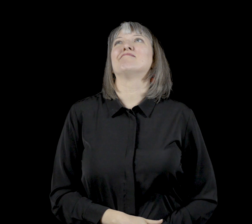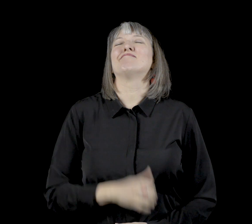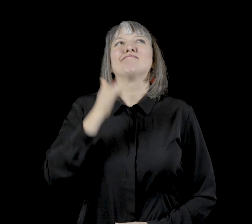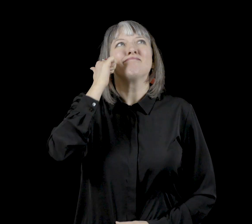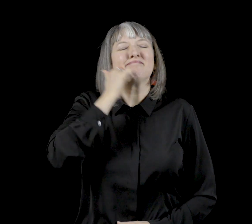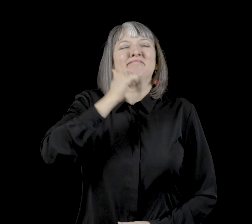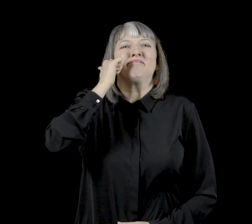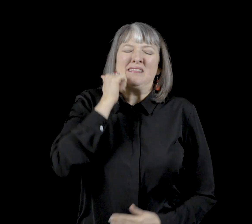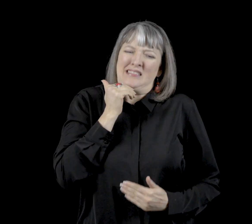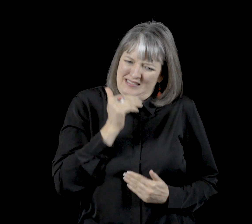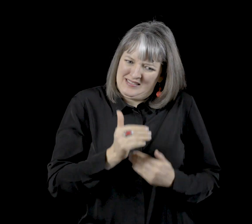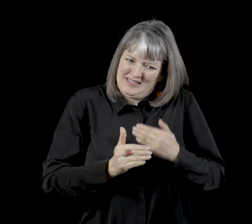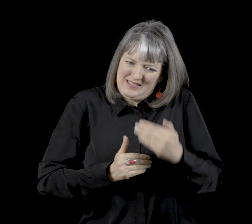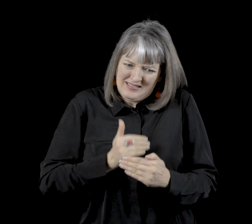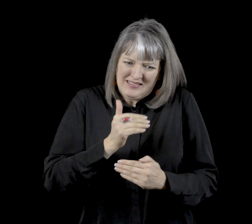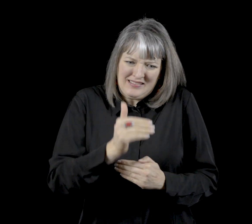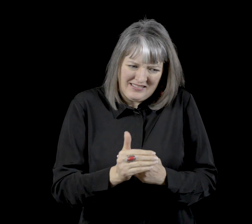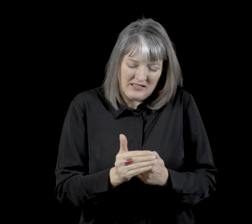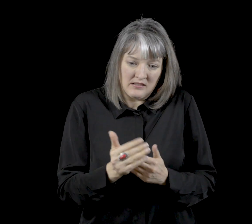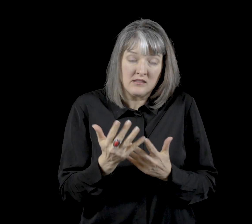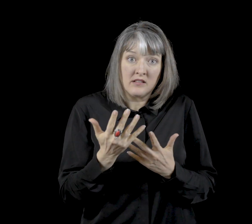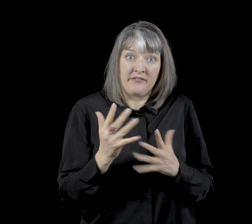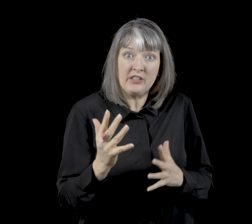day after day that one small improvement,